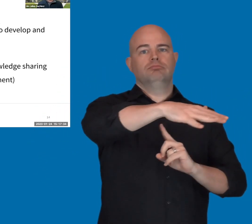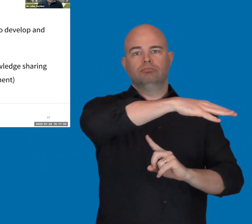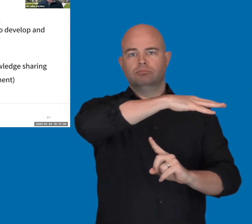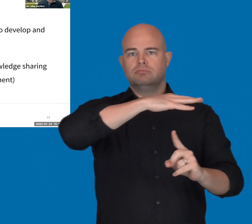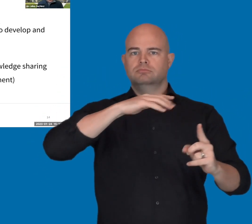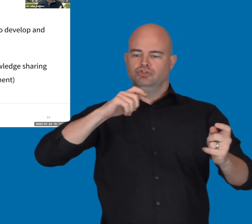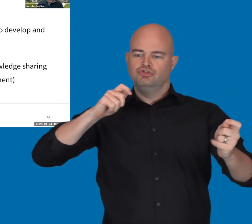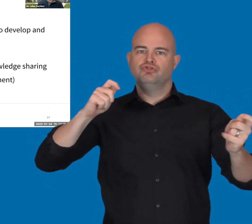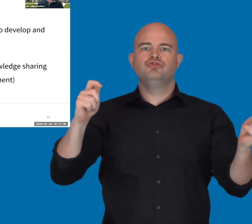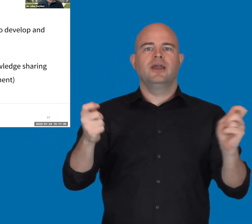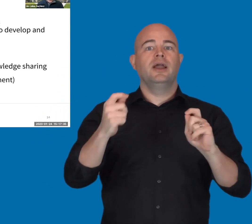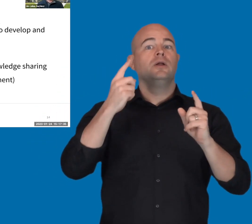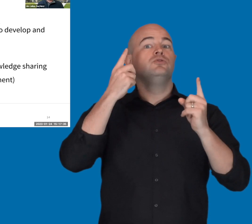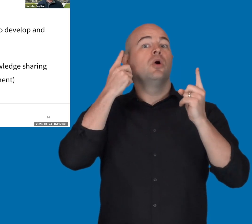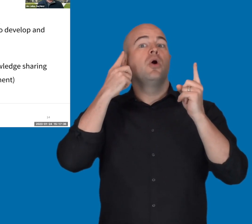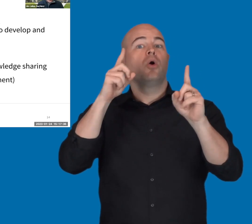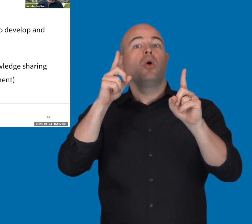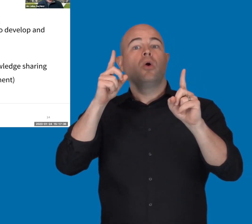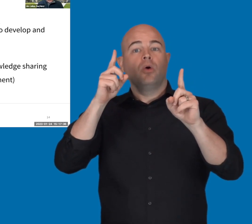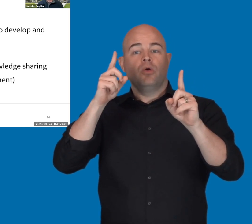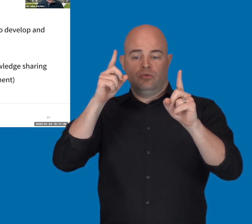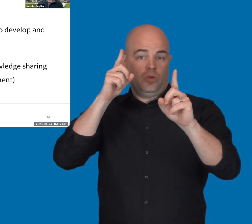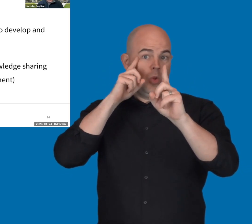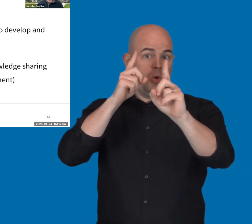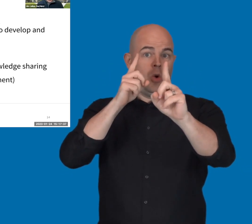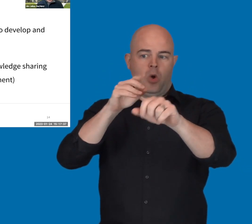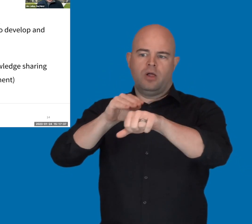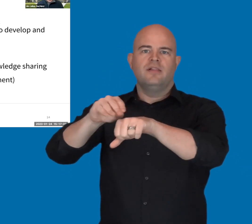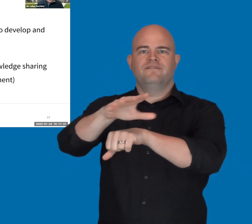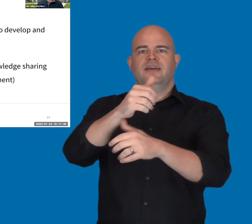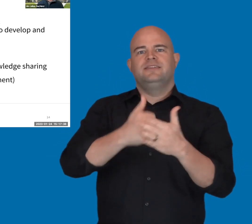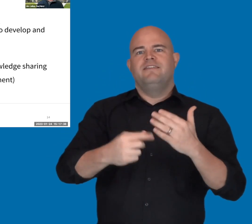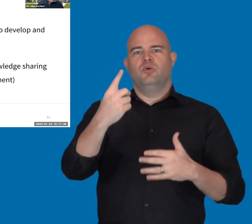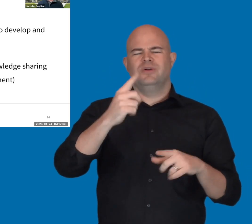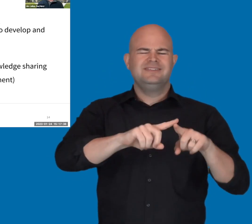Sometimes in distance education in particular, we get, you know,